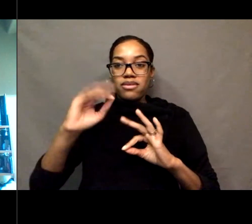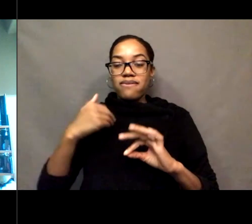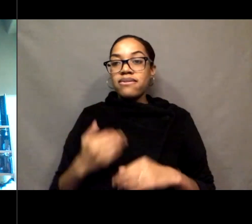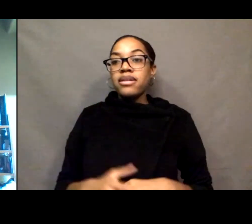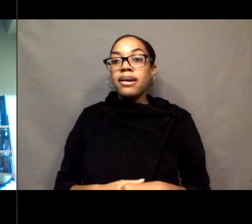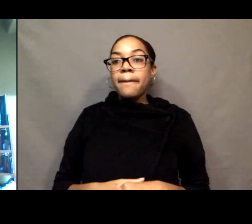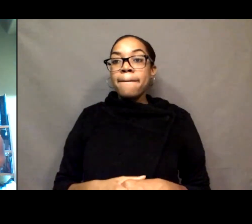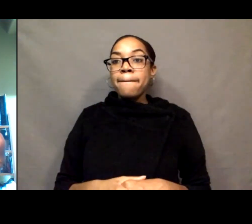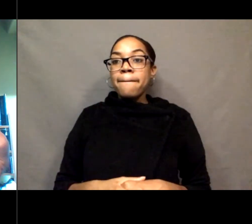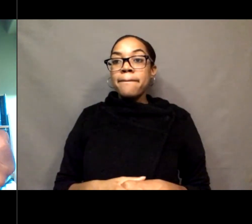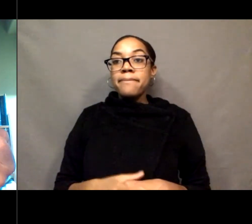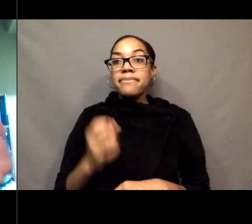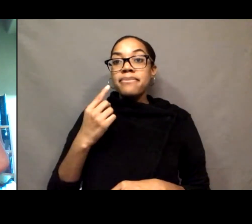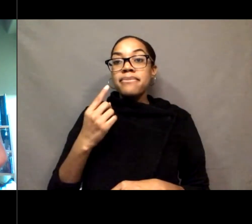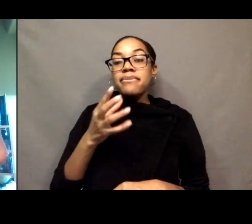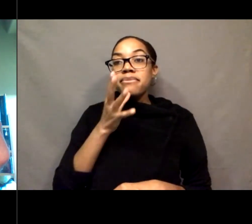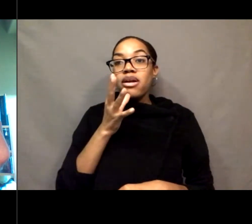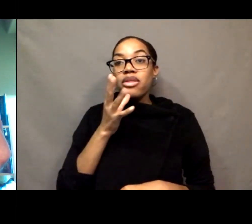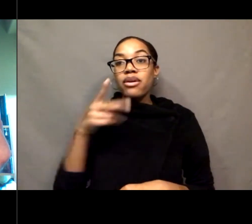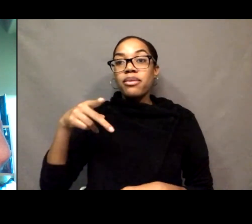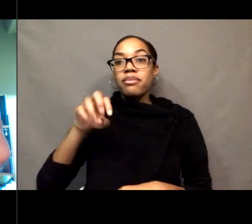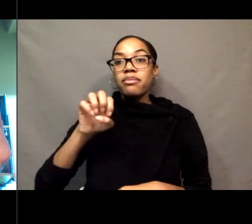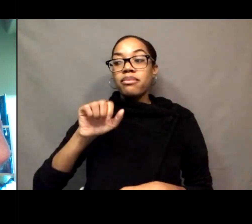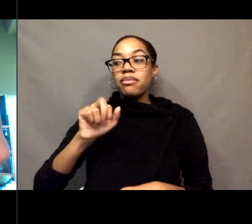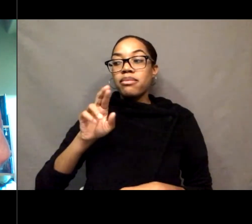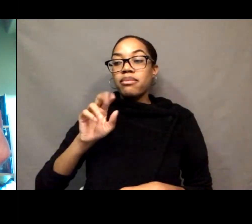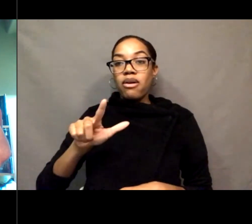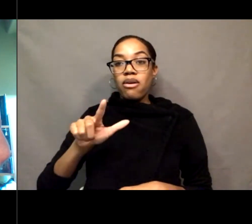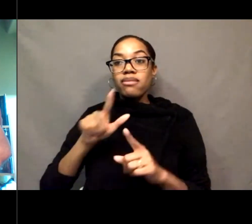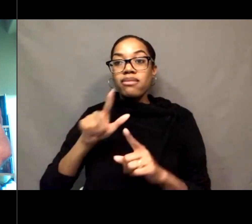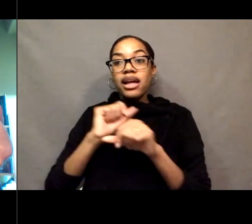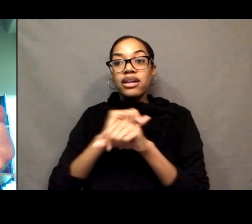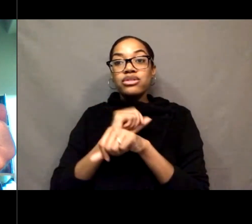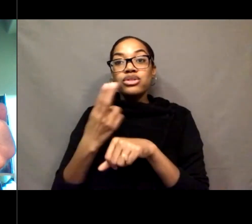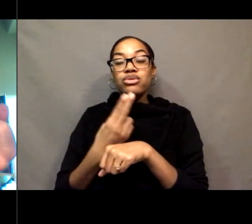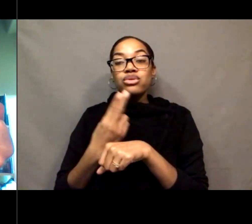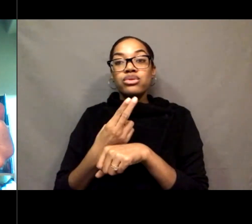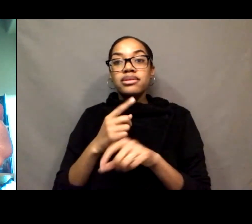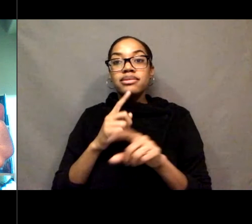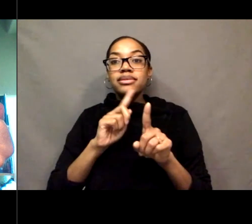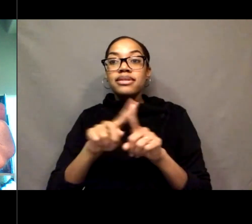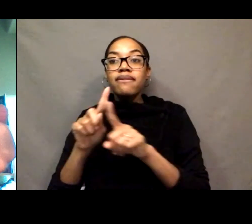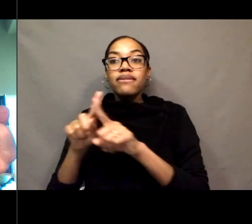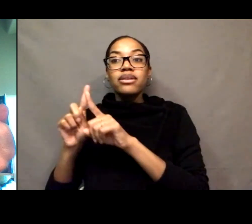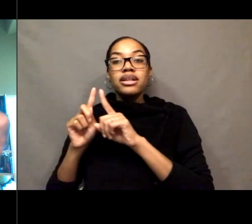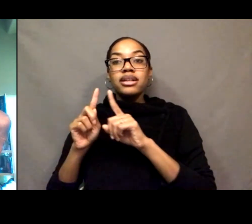The mother of pearl is actually used in as a decoration for instruments.